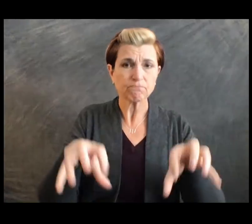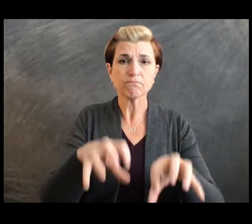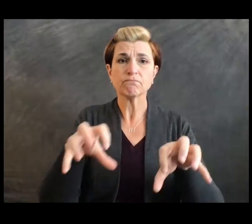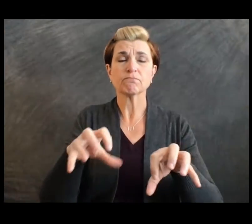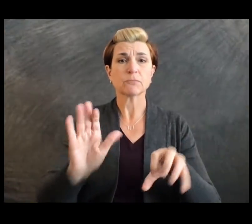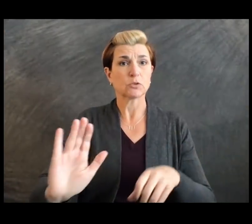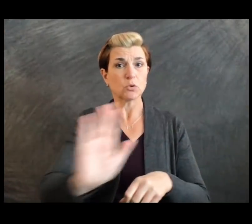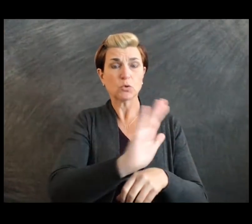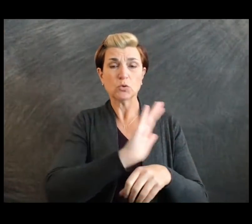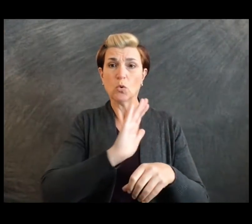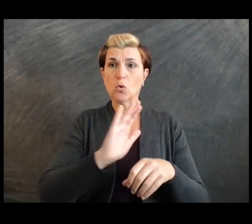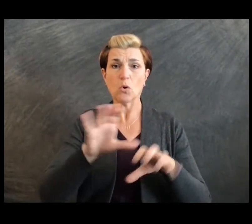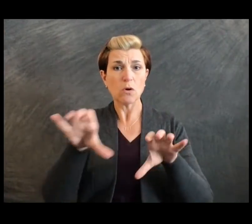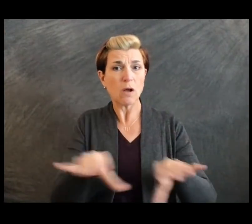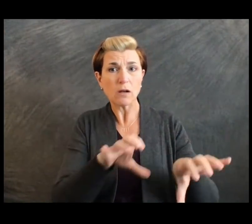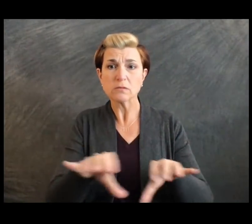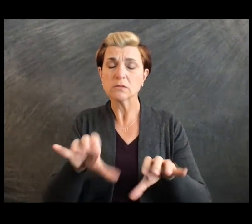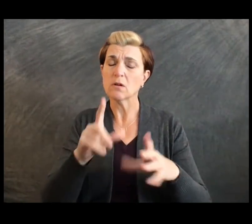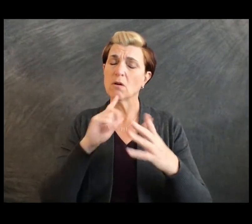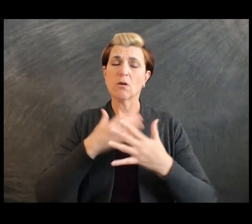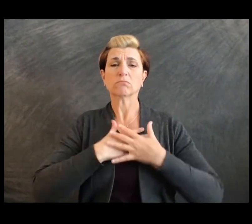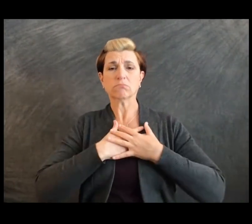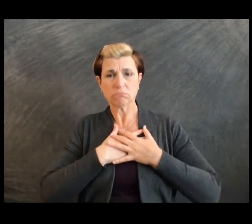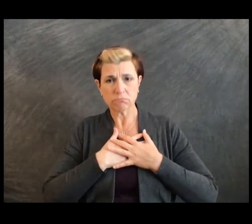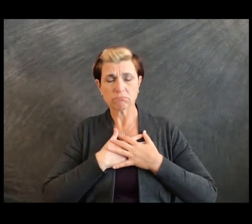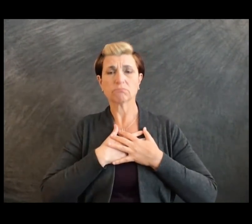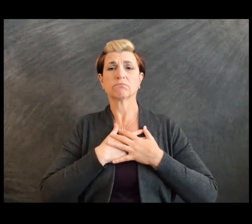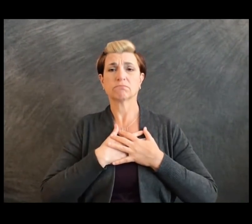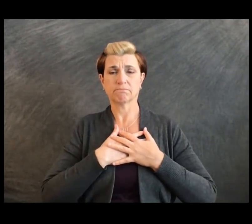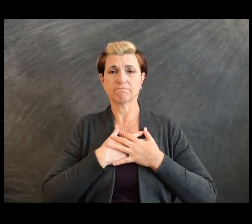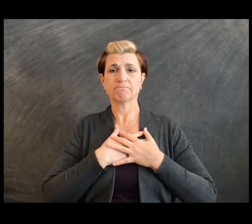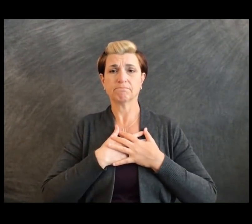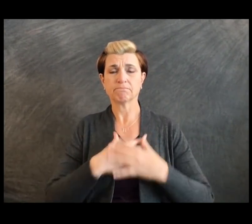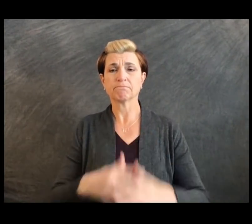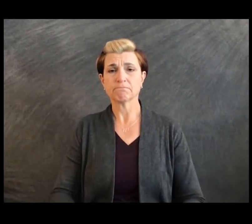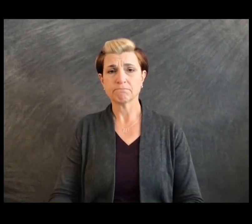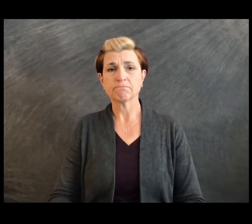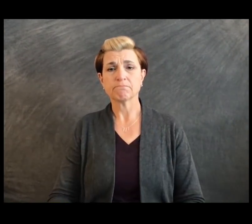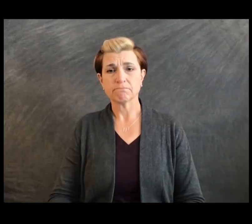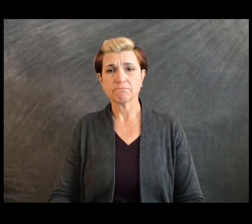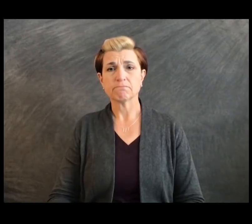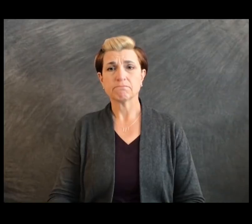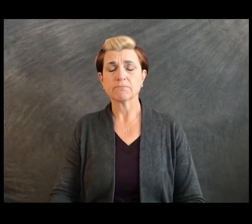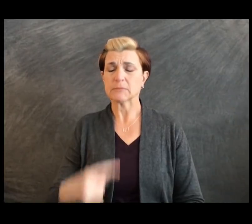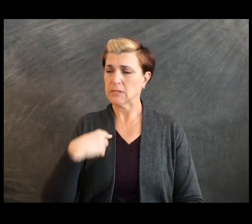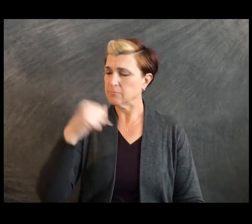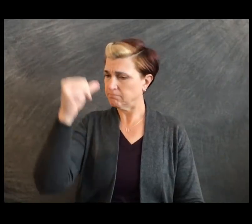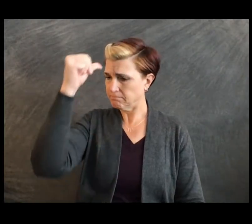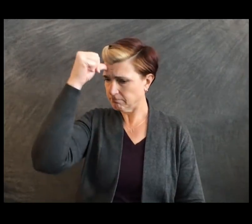very special something that we will never forget that the history books will